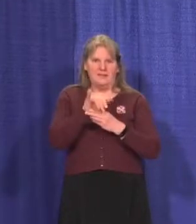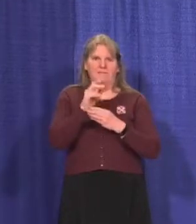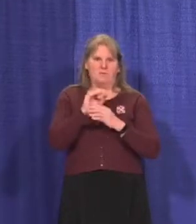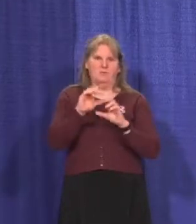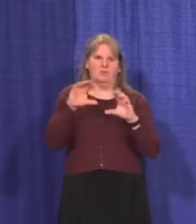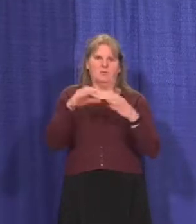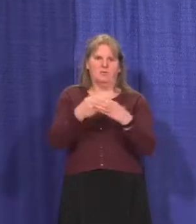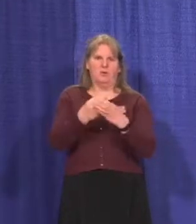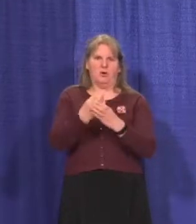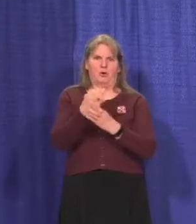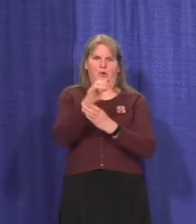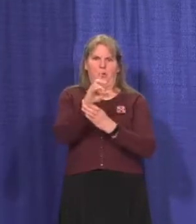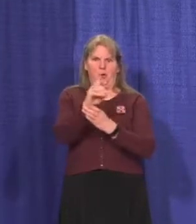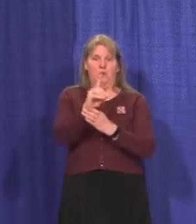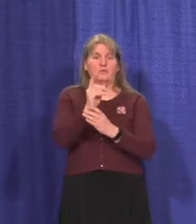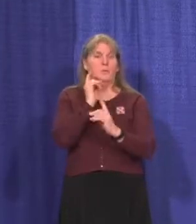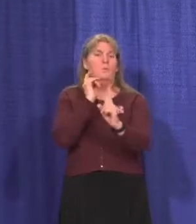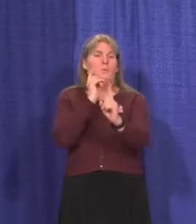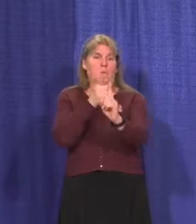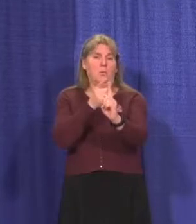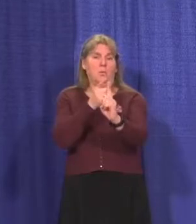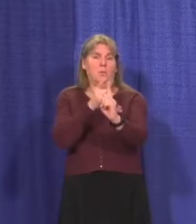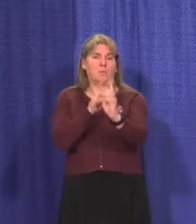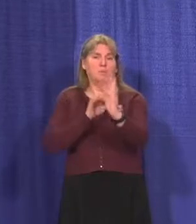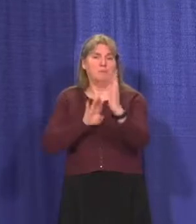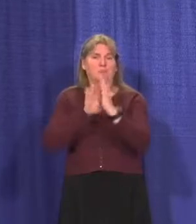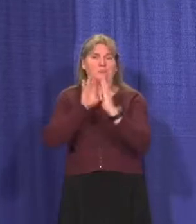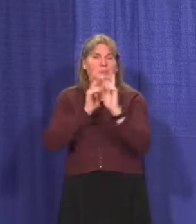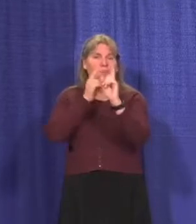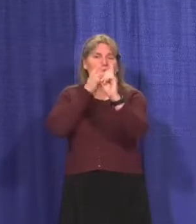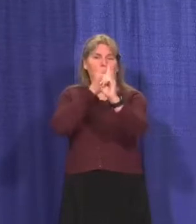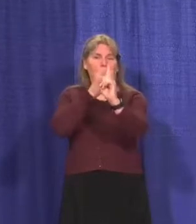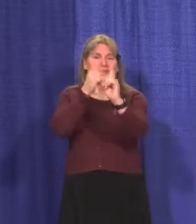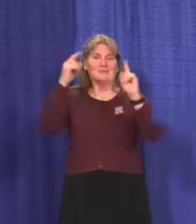continue to work to that goal.